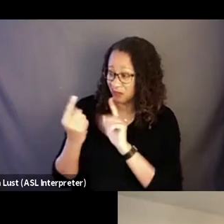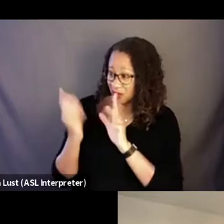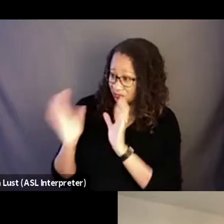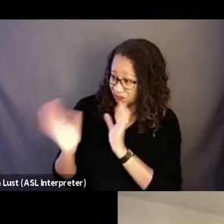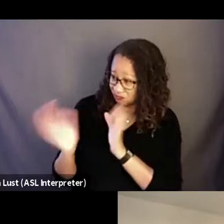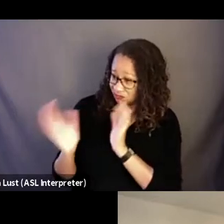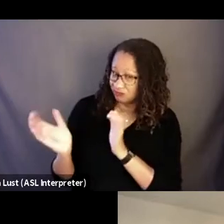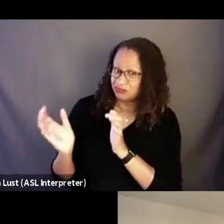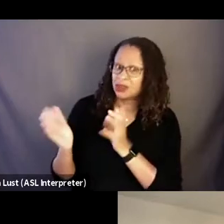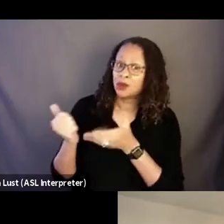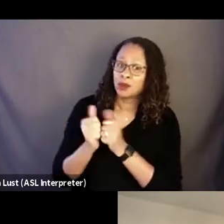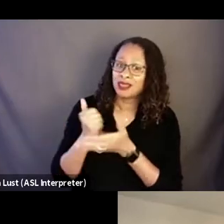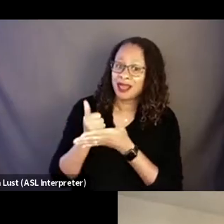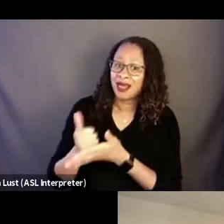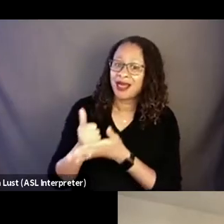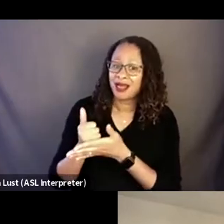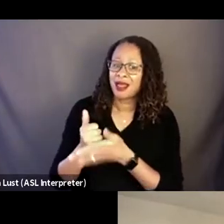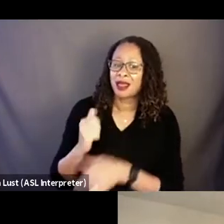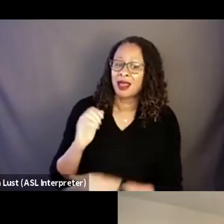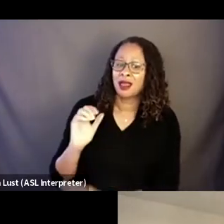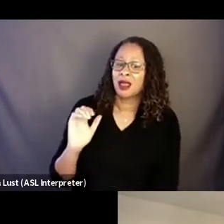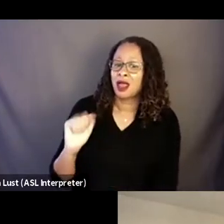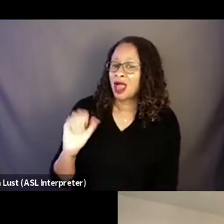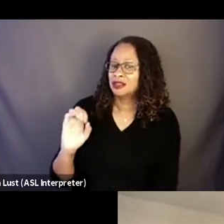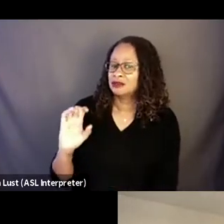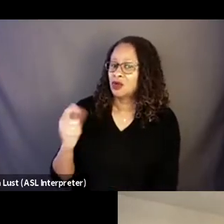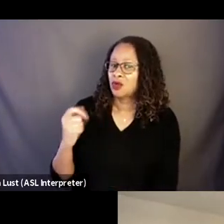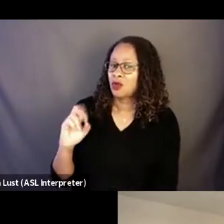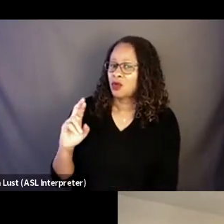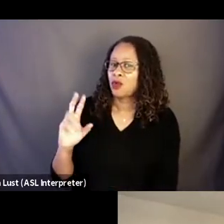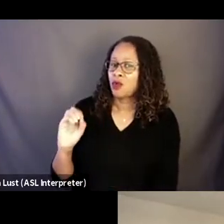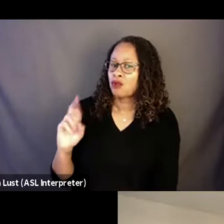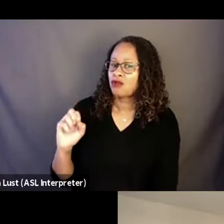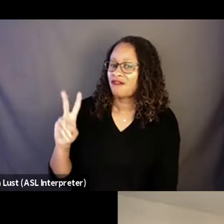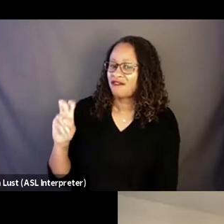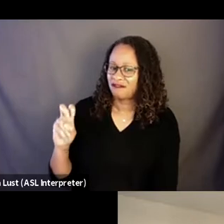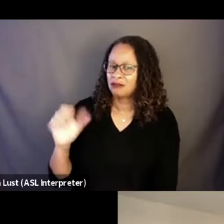with the help of Askold Koruv, our Russian producer and cinematographer in Russia,